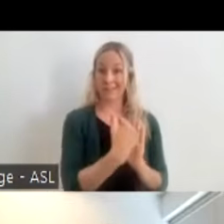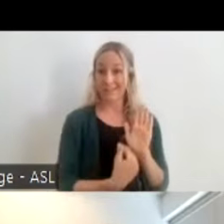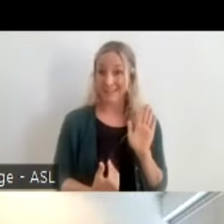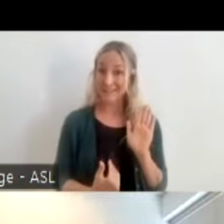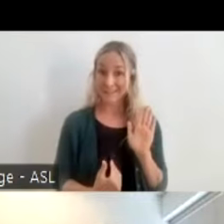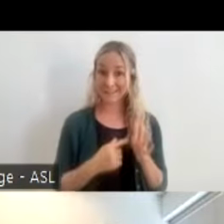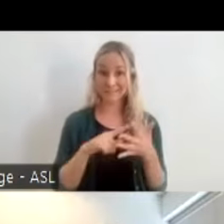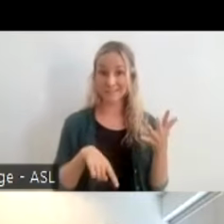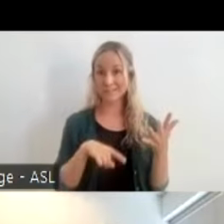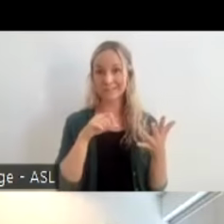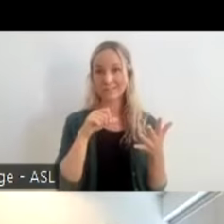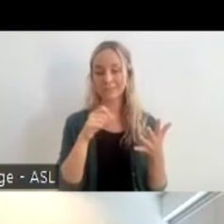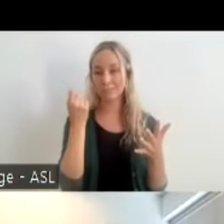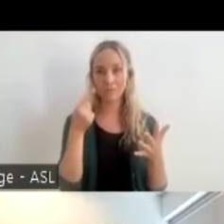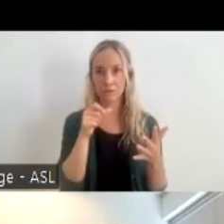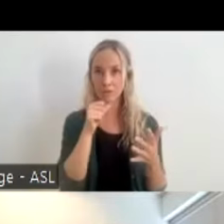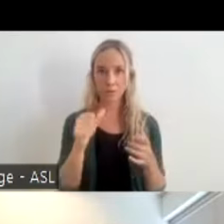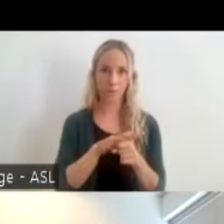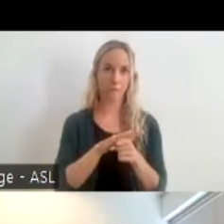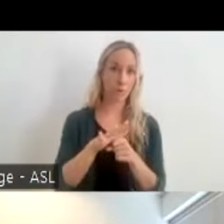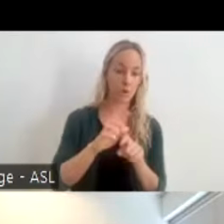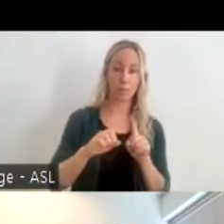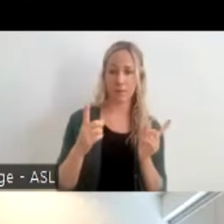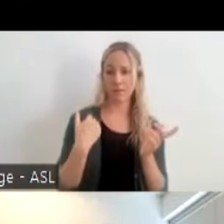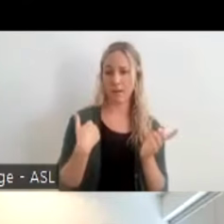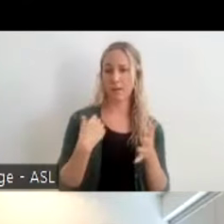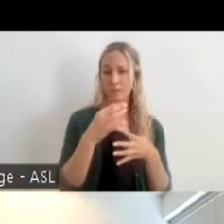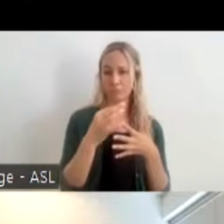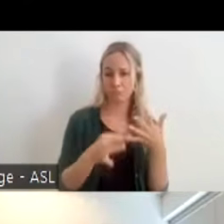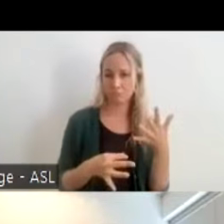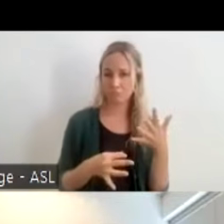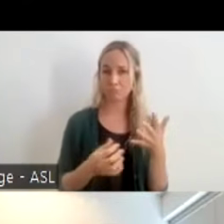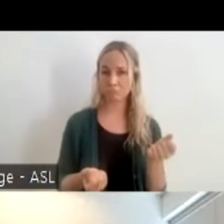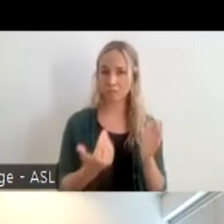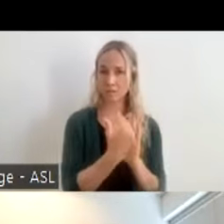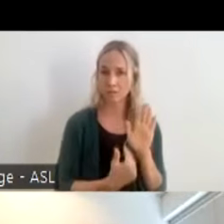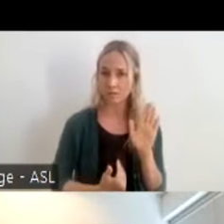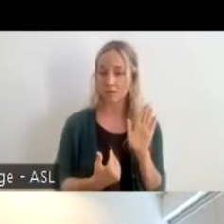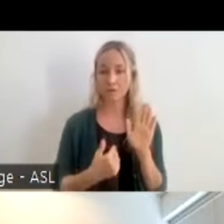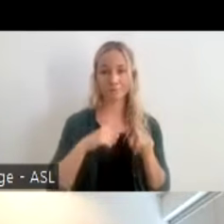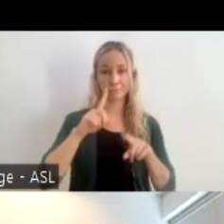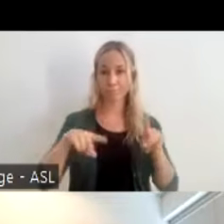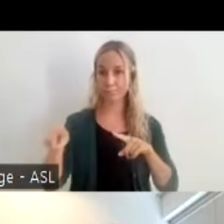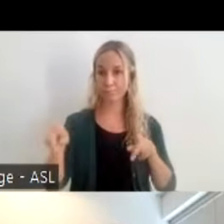that are open to the public are covered, Hotels, motels, restaurants, retail, healthcare providers, We get a